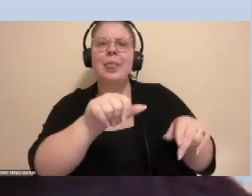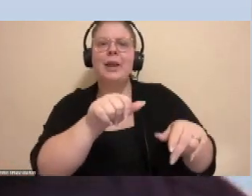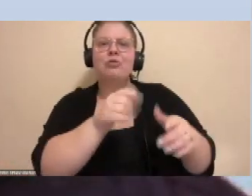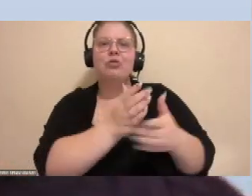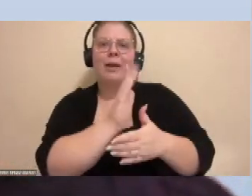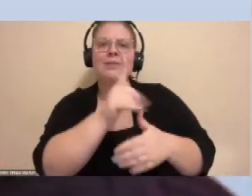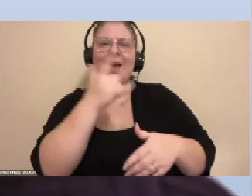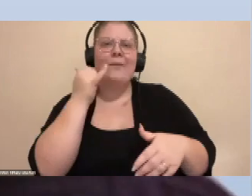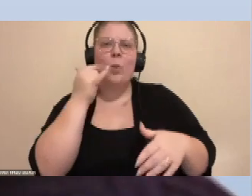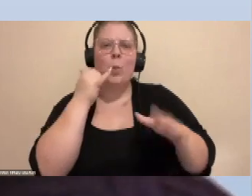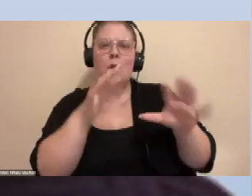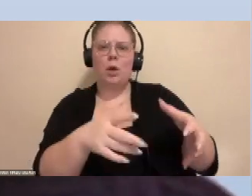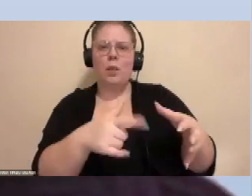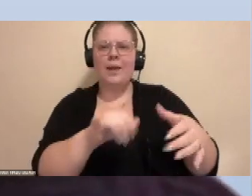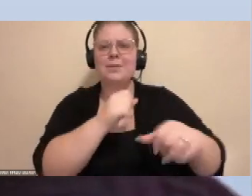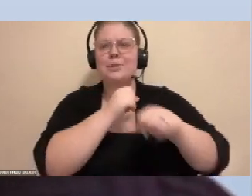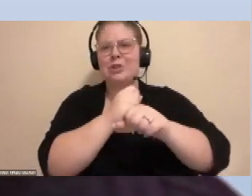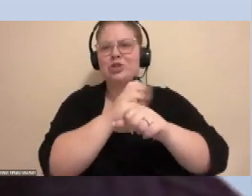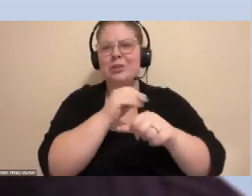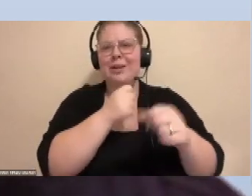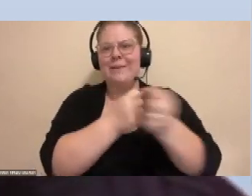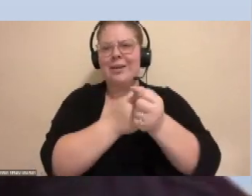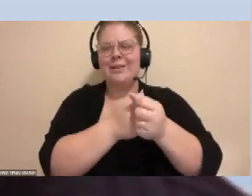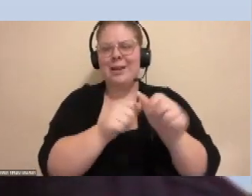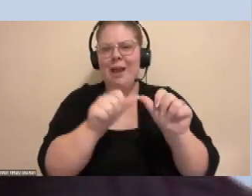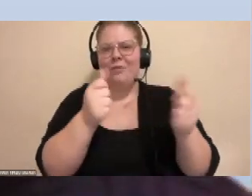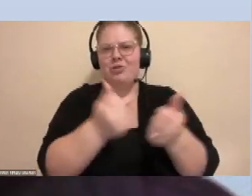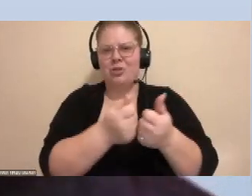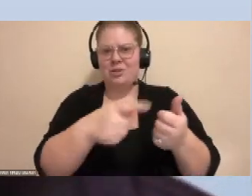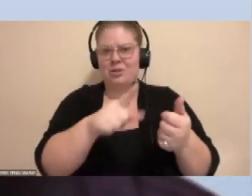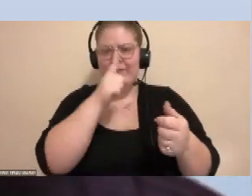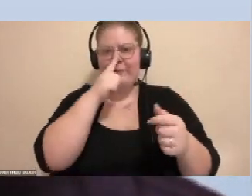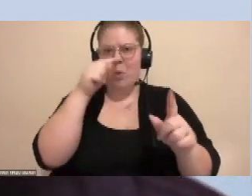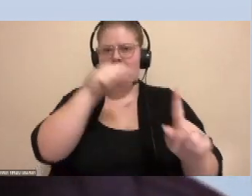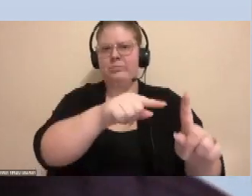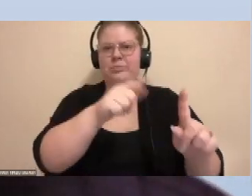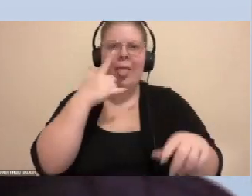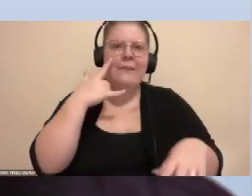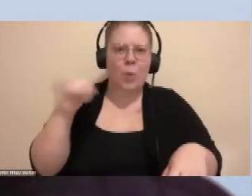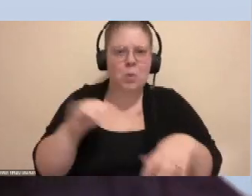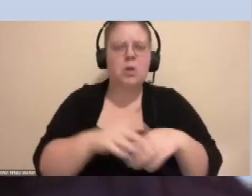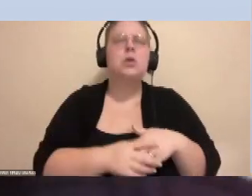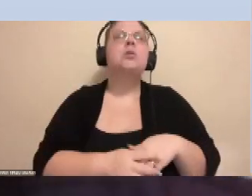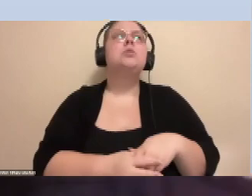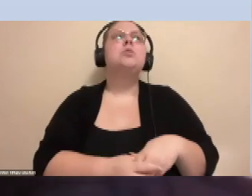advocacy agency for California. And they've been working for